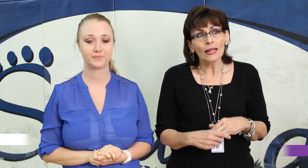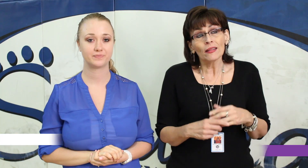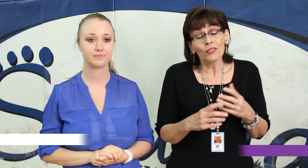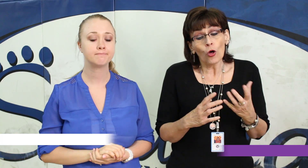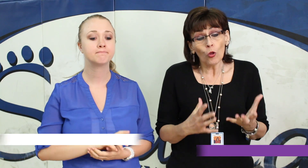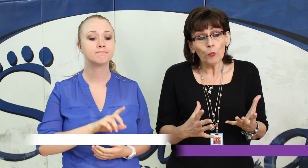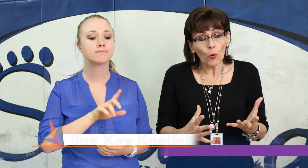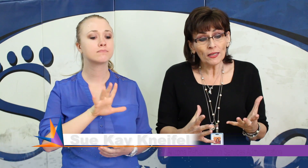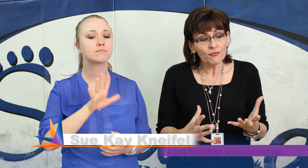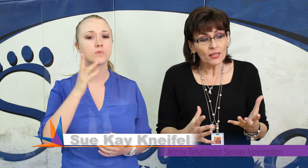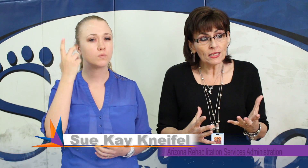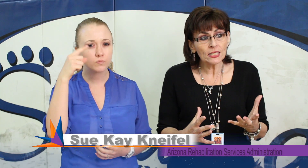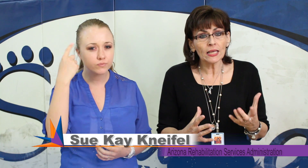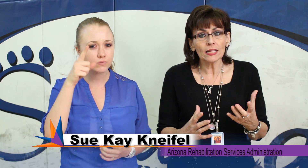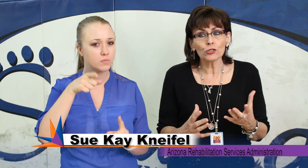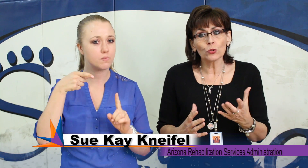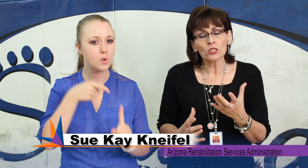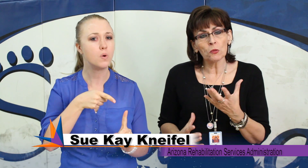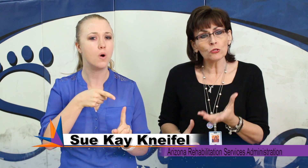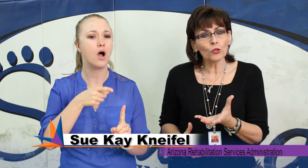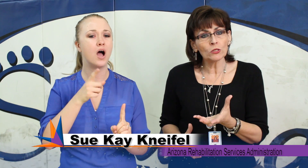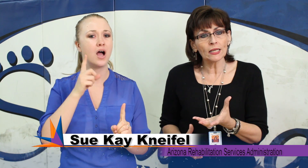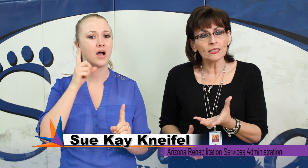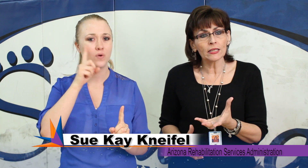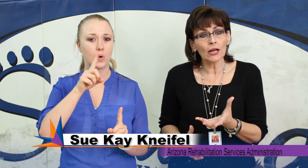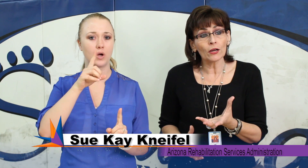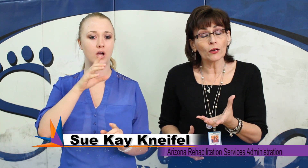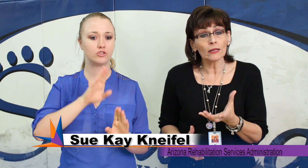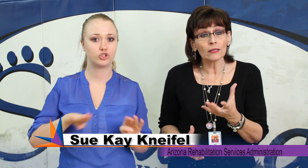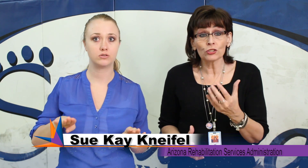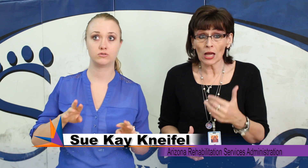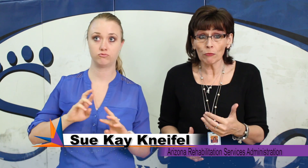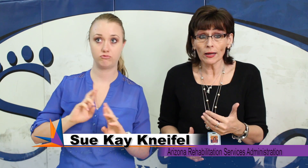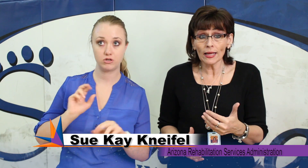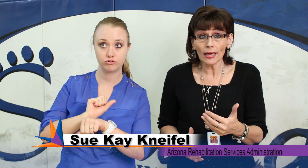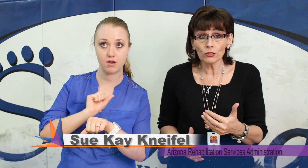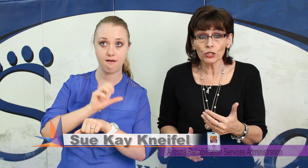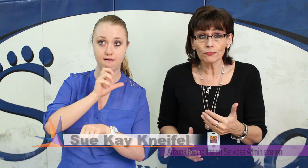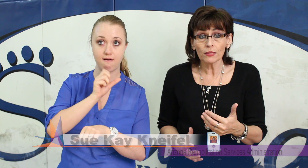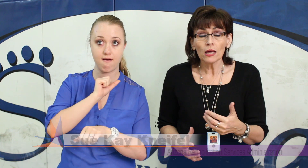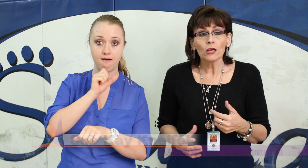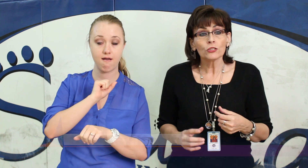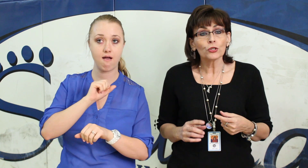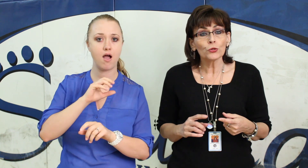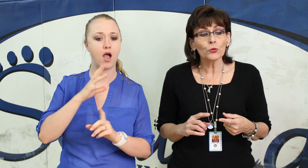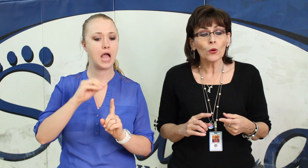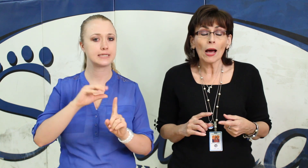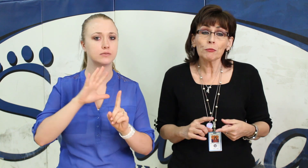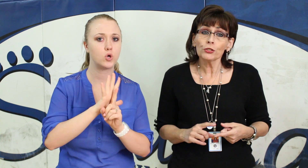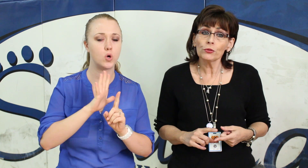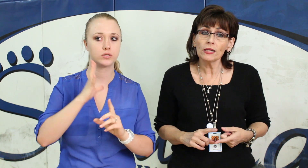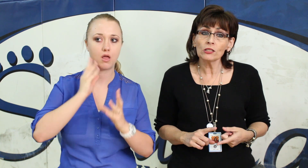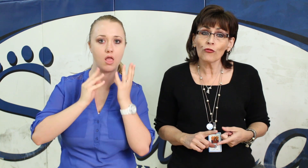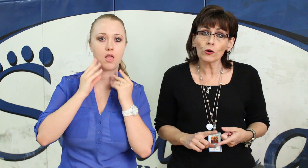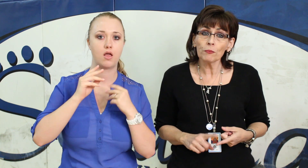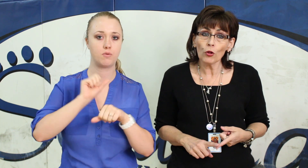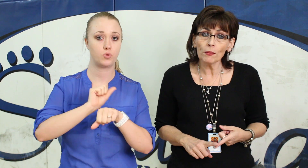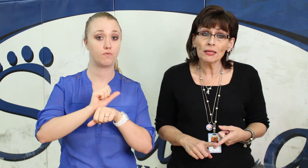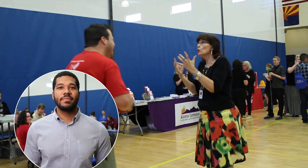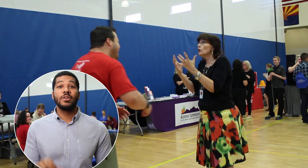Sue Kay: The whole point of this is expose those kids that are job ready age to opportunities for employment."